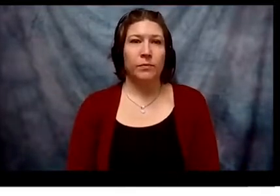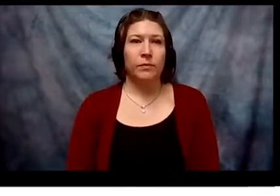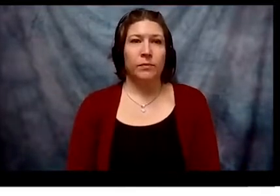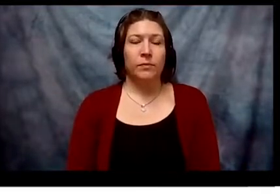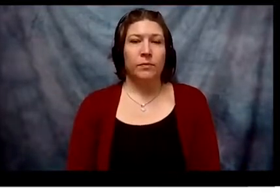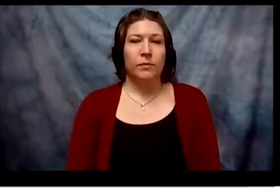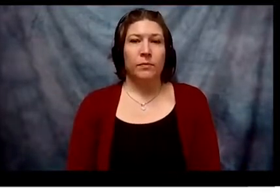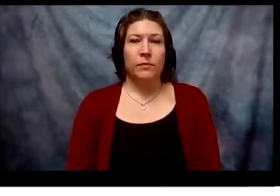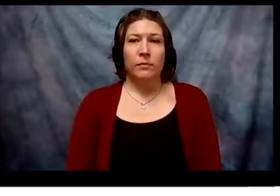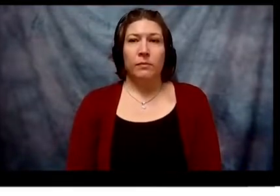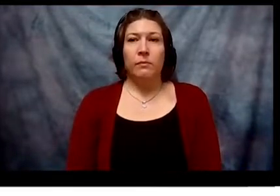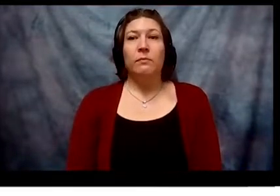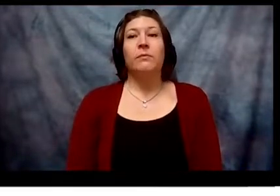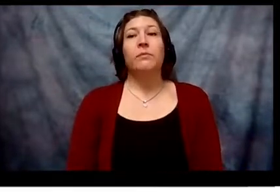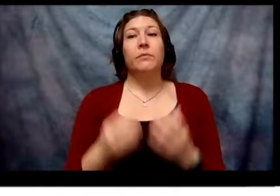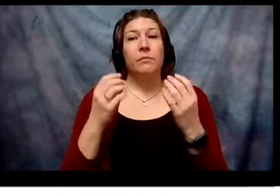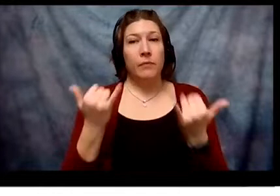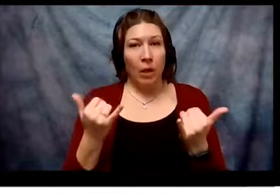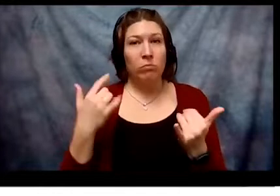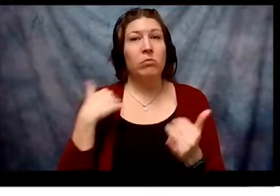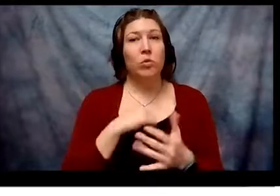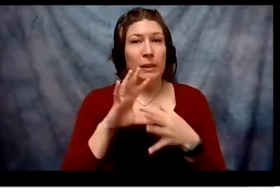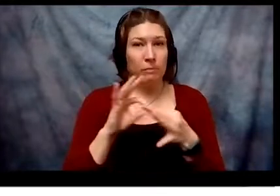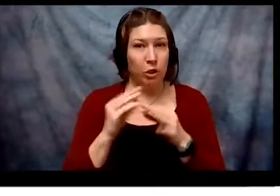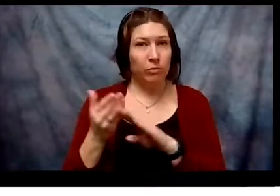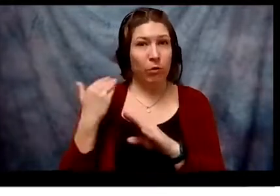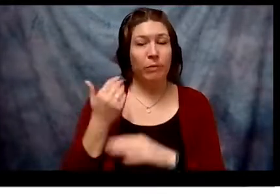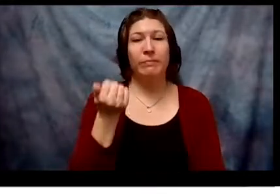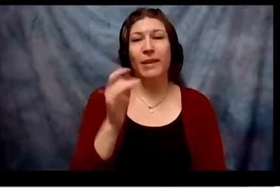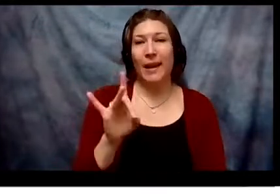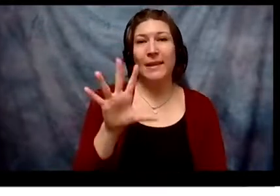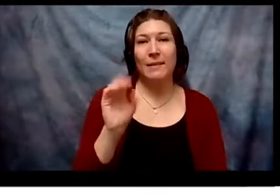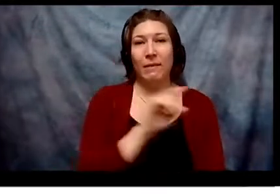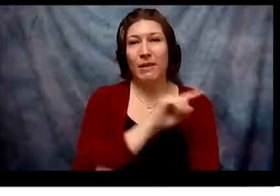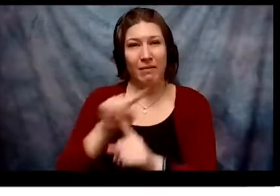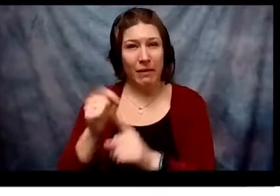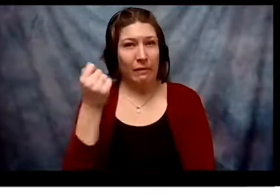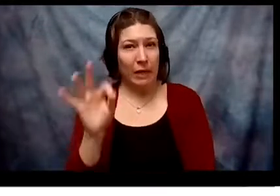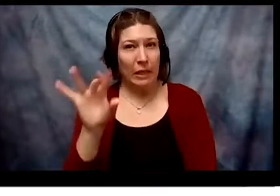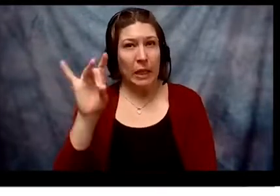As we mentioned earlier, from the 1850s until the 1980s,